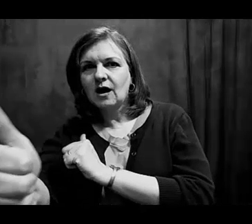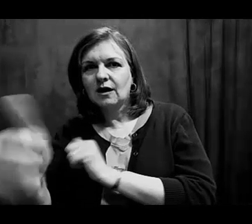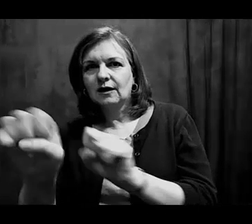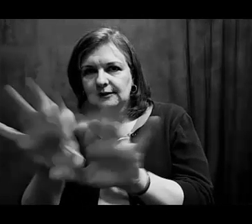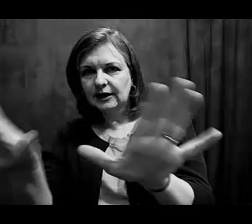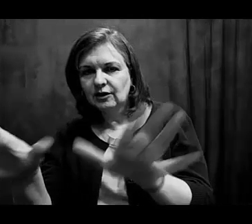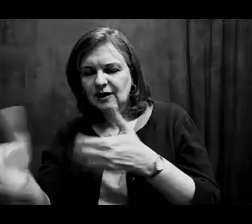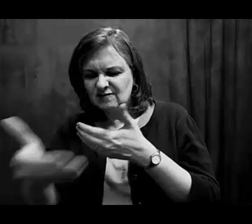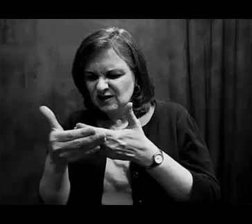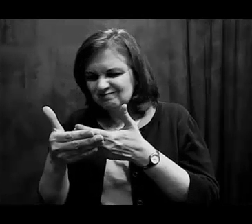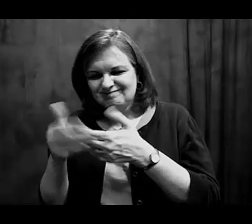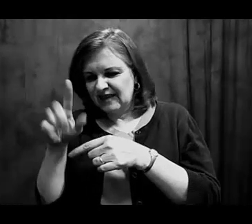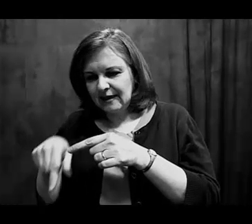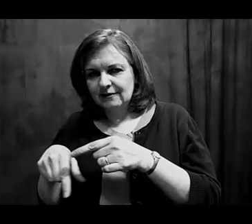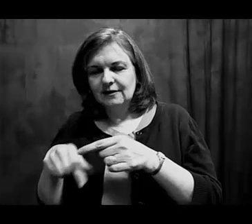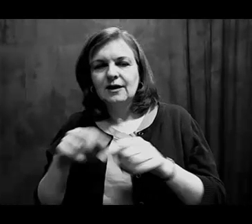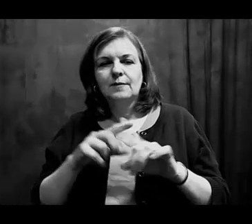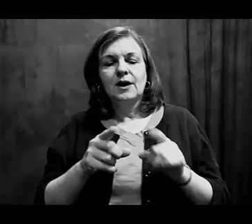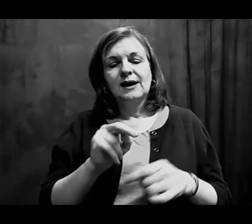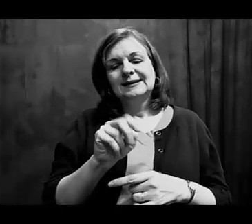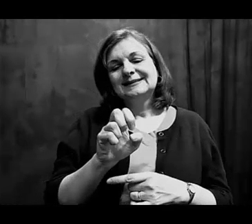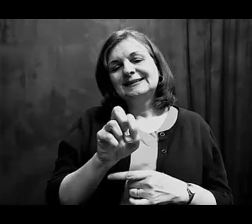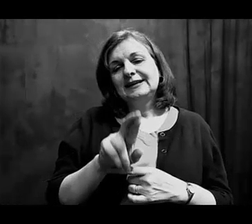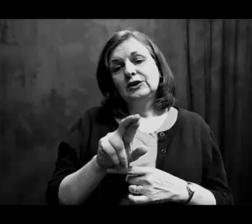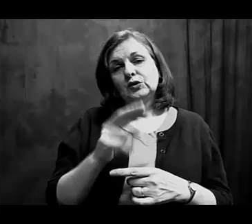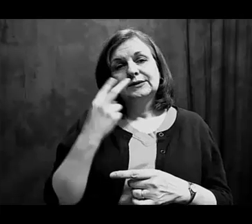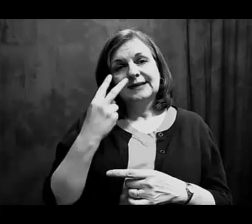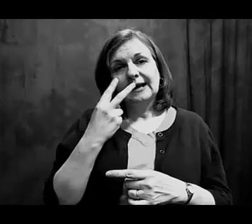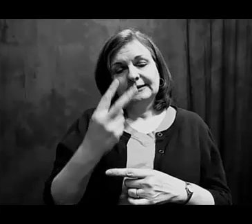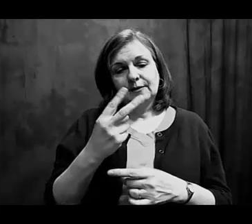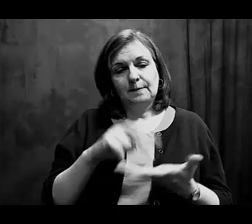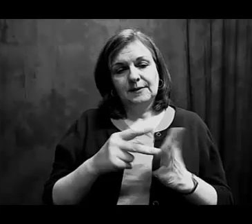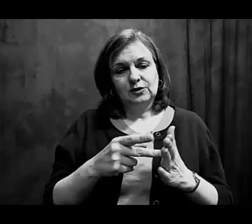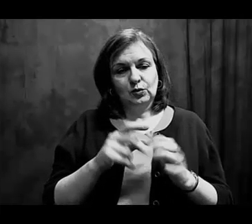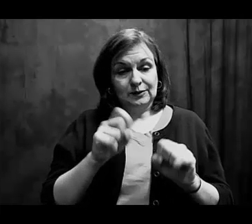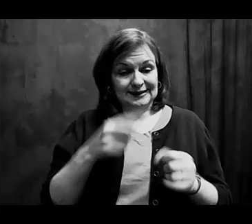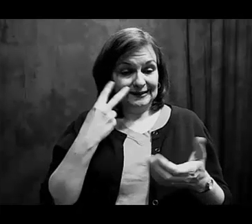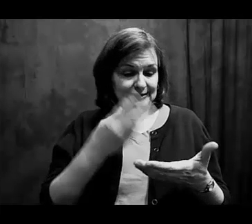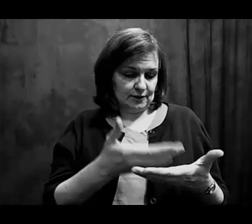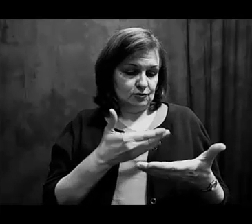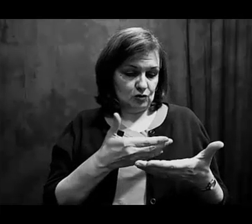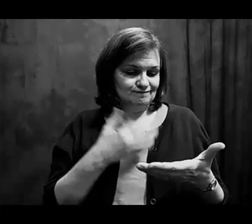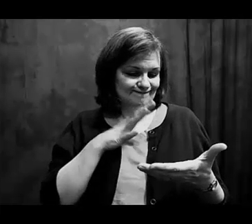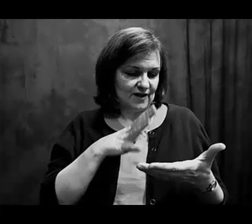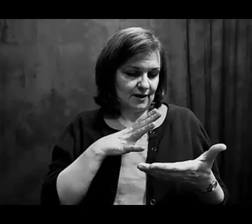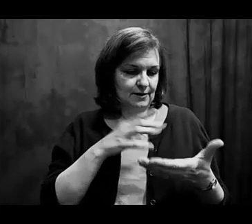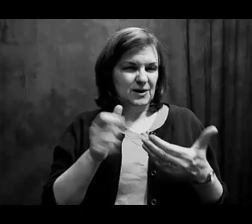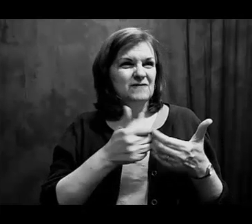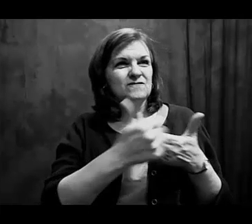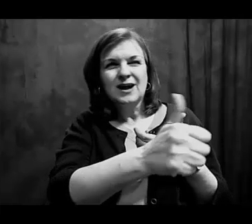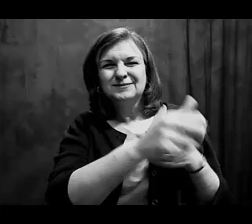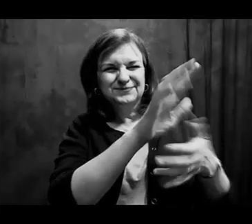you have what we call near vision and so the problem is you can see things up close and focus on things fairly well up close